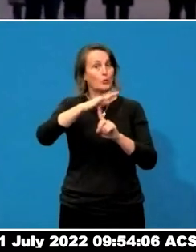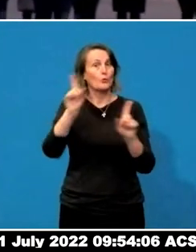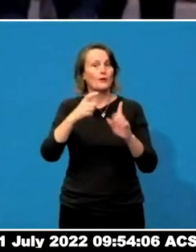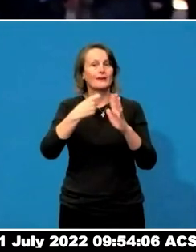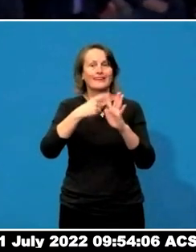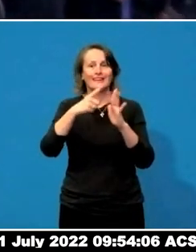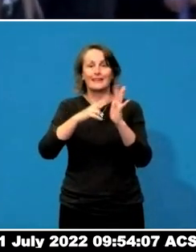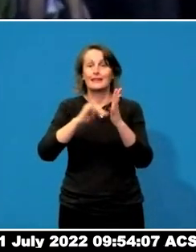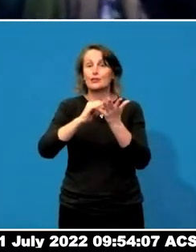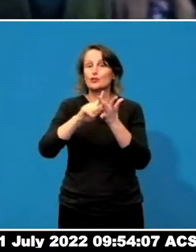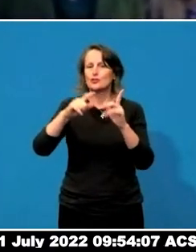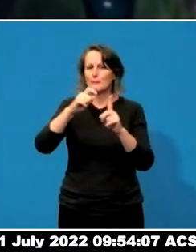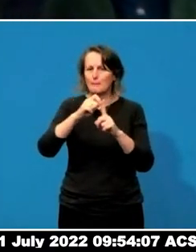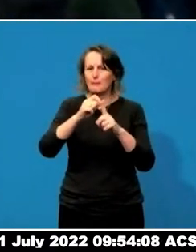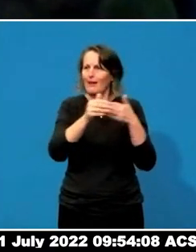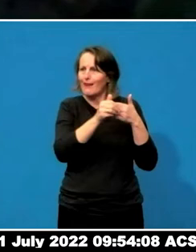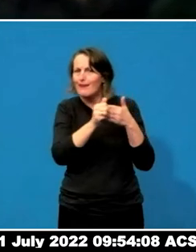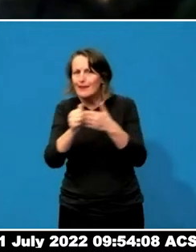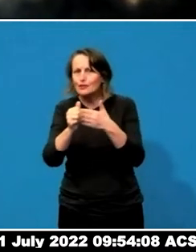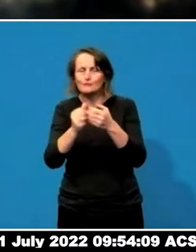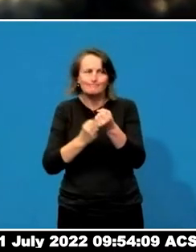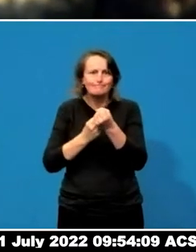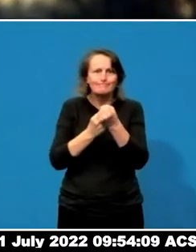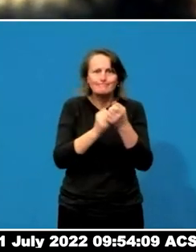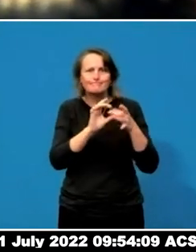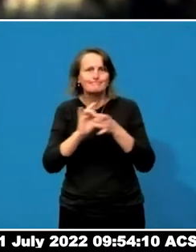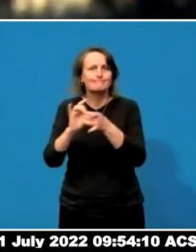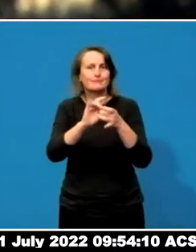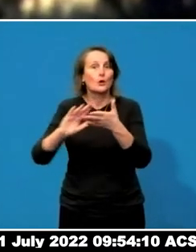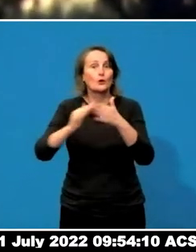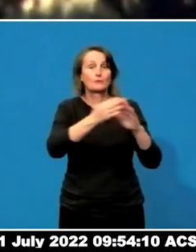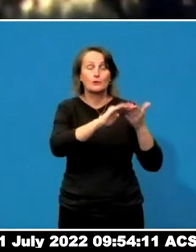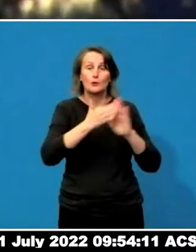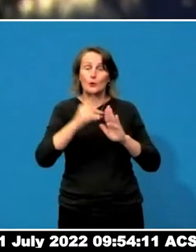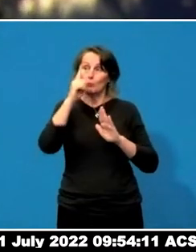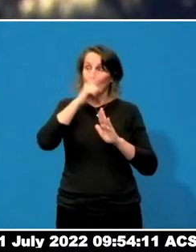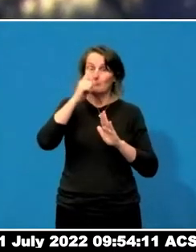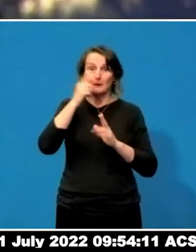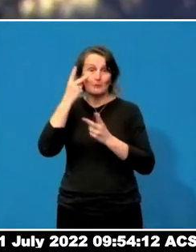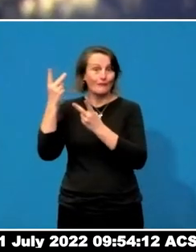population. When people visit Mparntwe, they see our vast country where the famous Albert